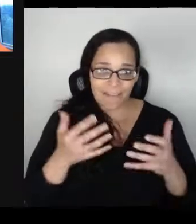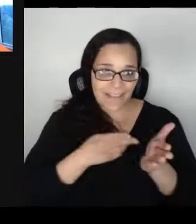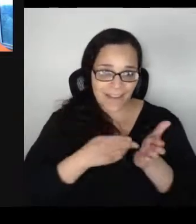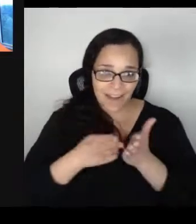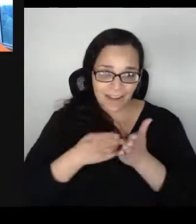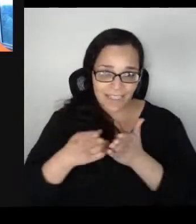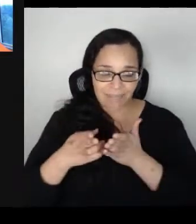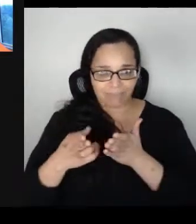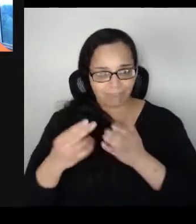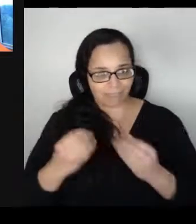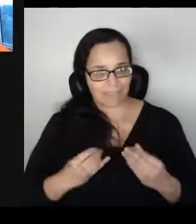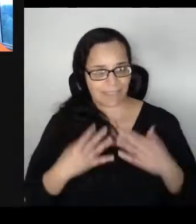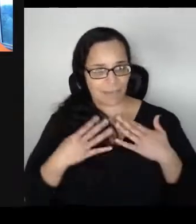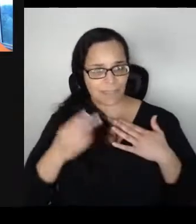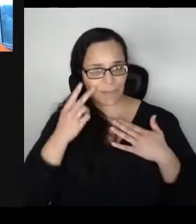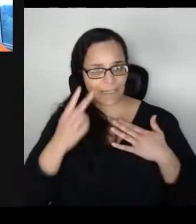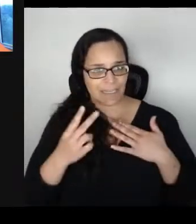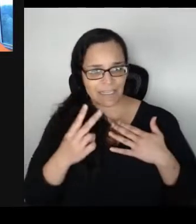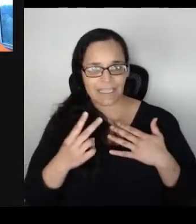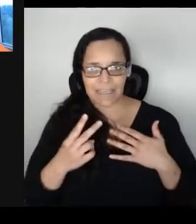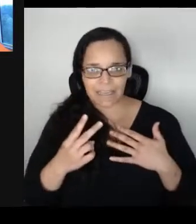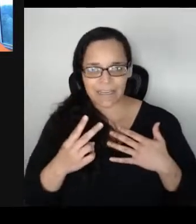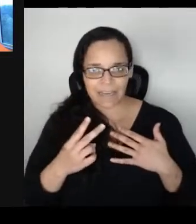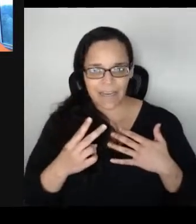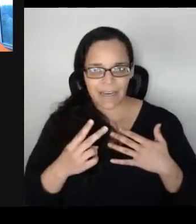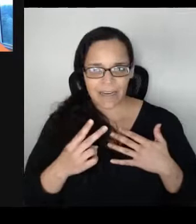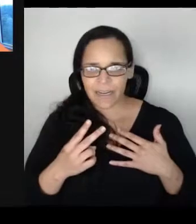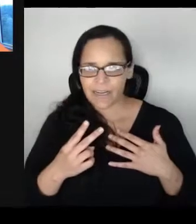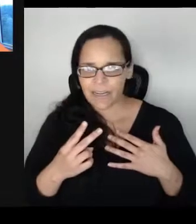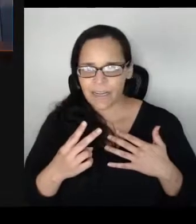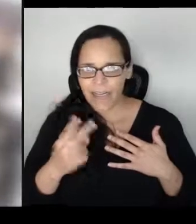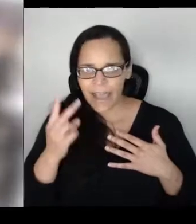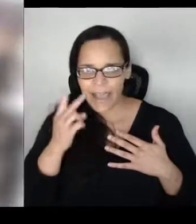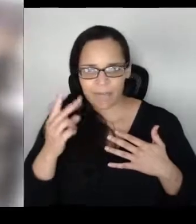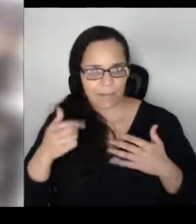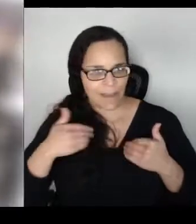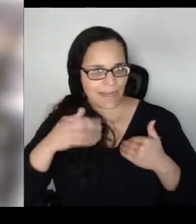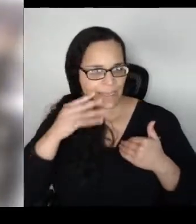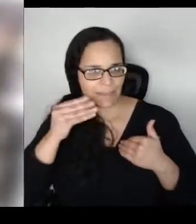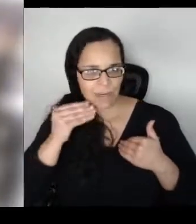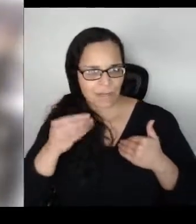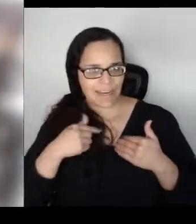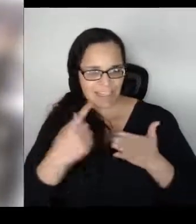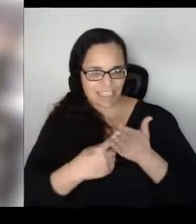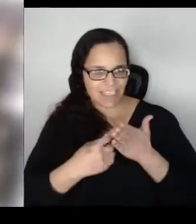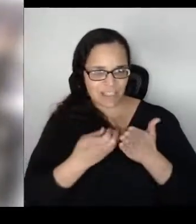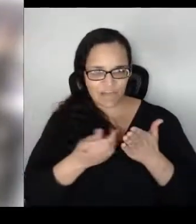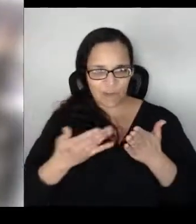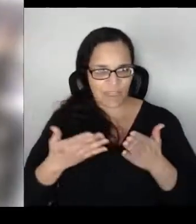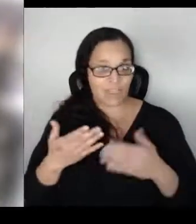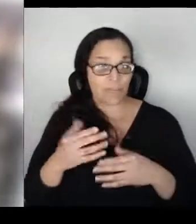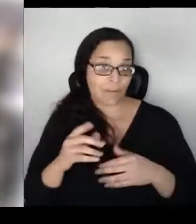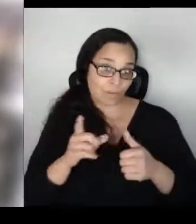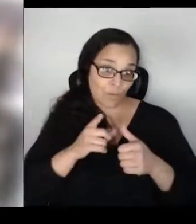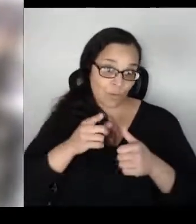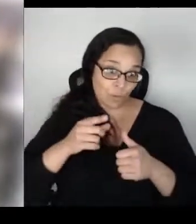to see, having done the, so far little but yet I can go over a few things. Well for one, I love the courage that I've seen